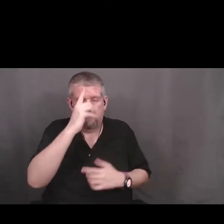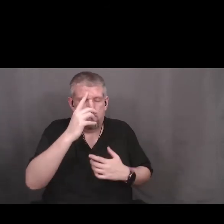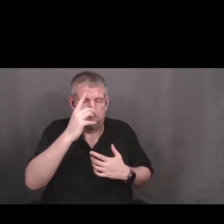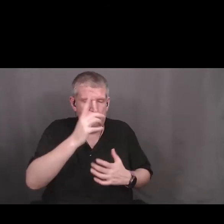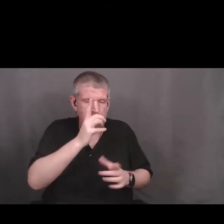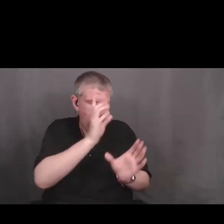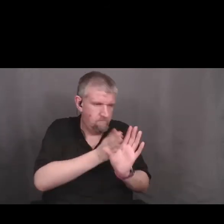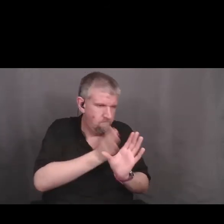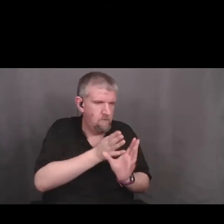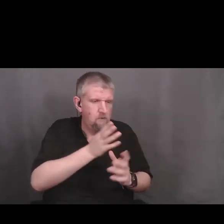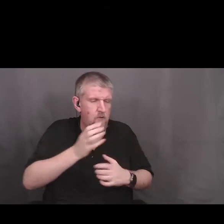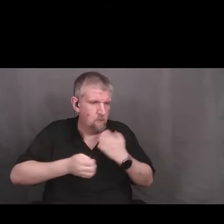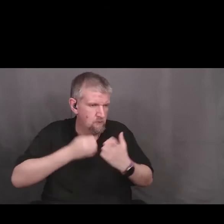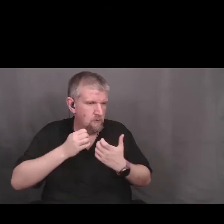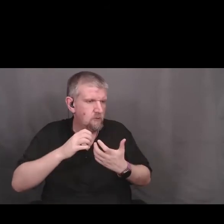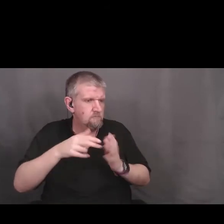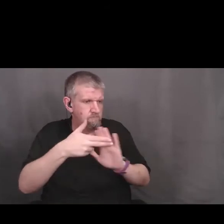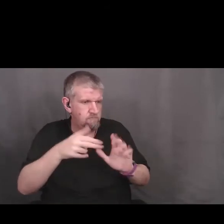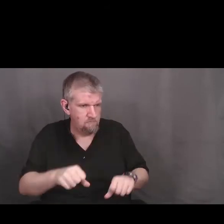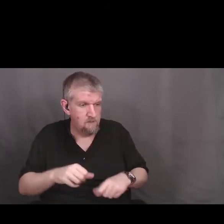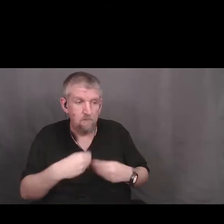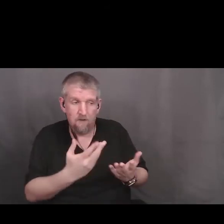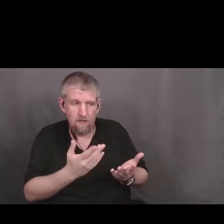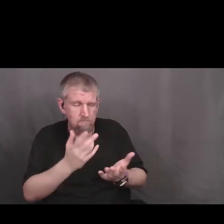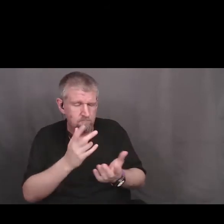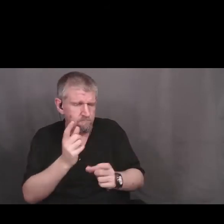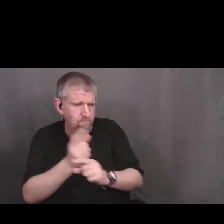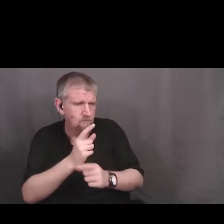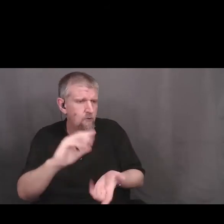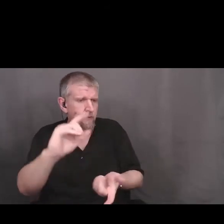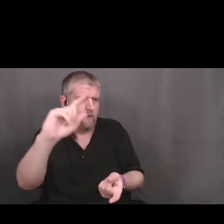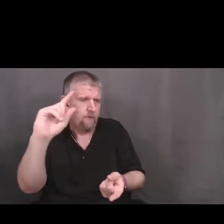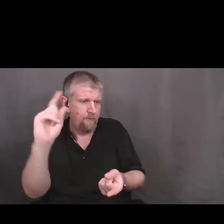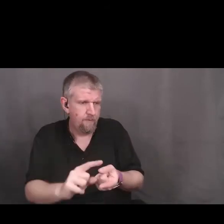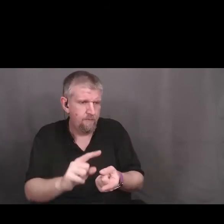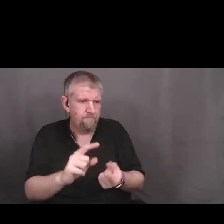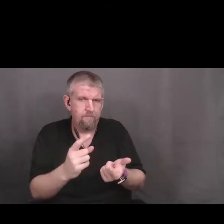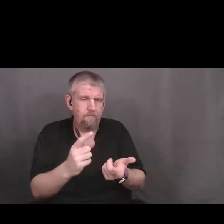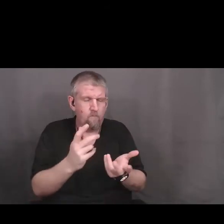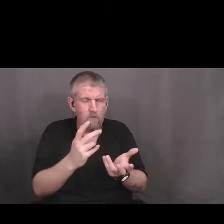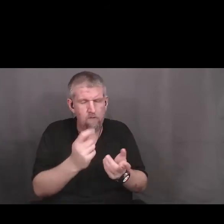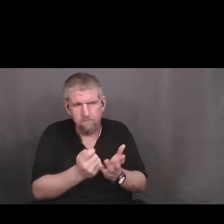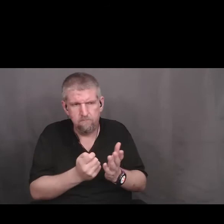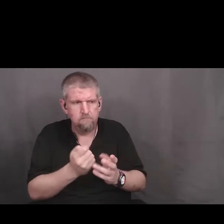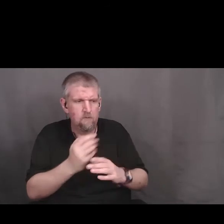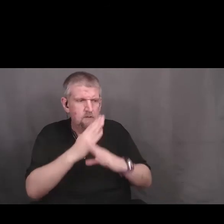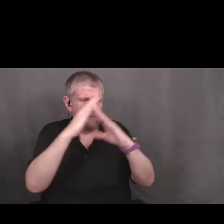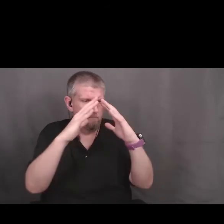and they can also provide a diagnosis and treatment to reduce or eliminate impediments that a client might have